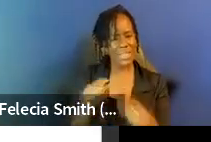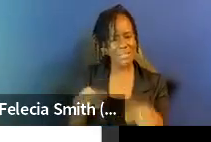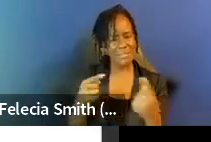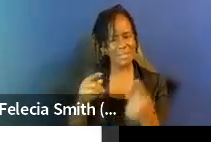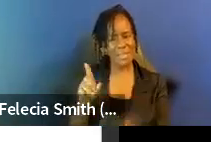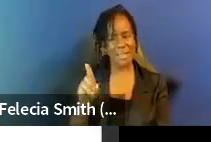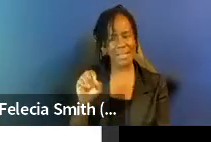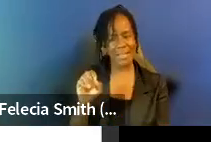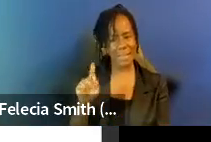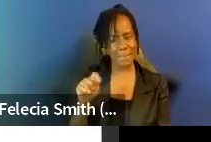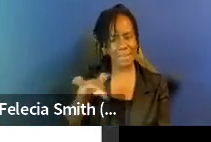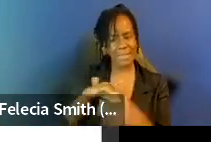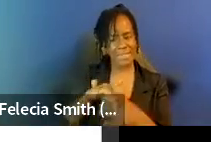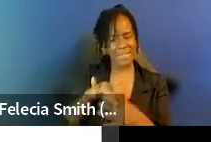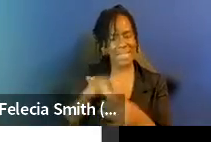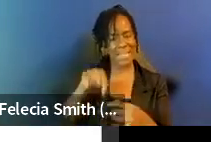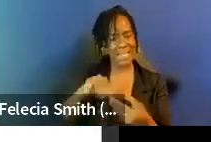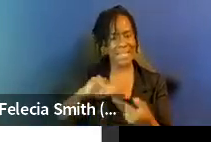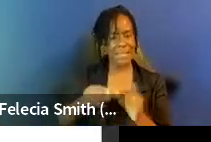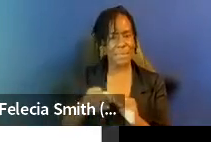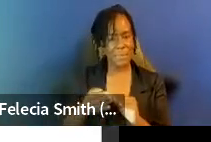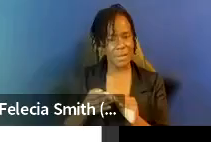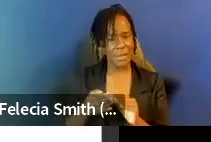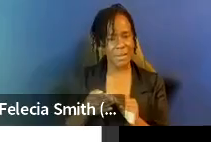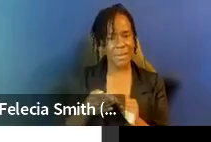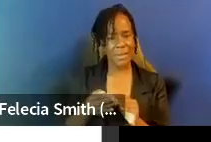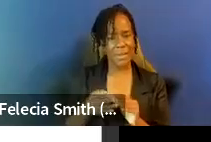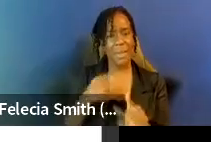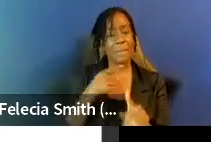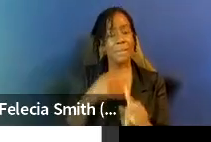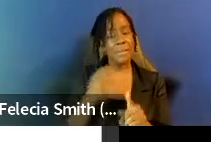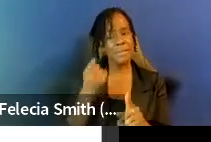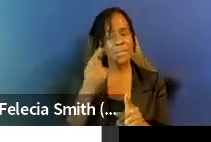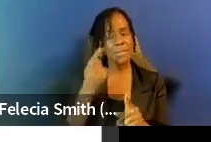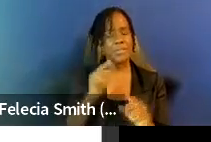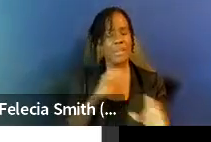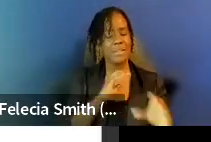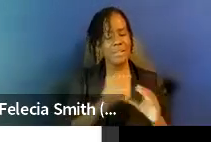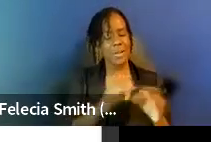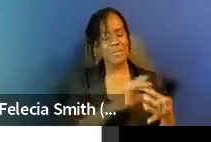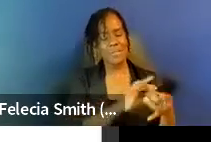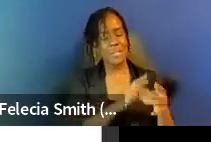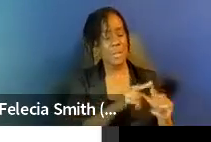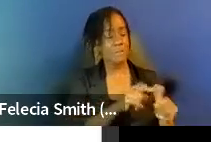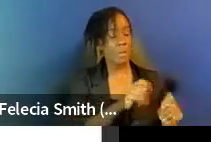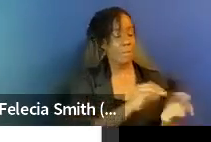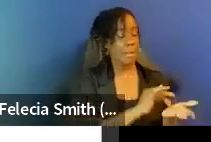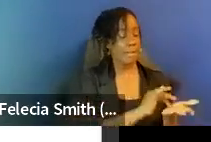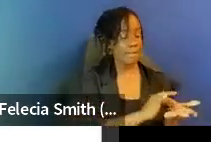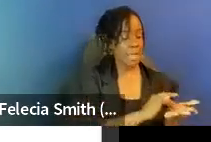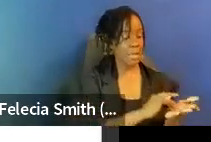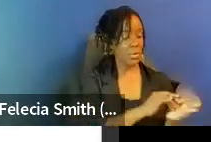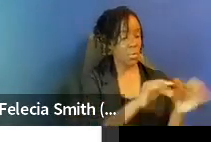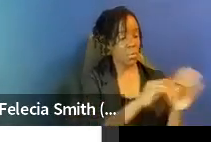historical context of research, development as it relates to working with the disability community and other intersecting communities. I talk about the